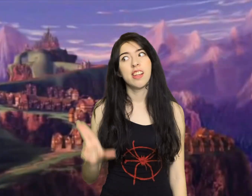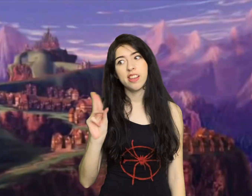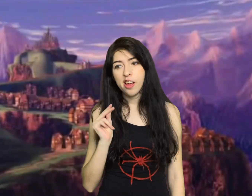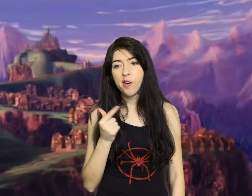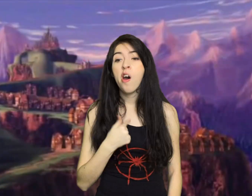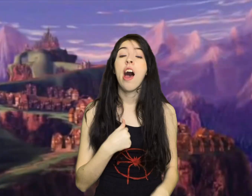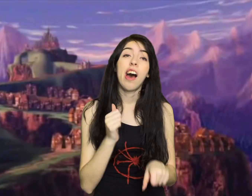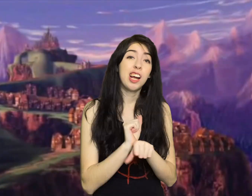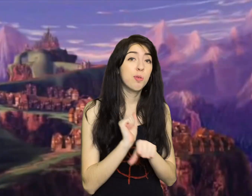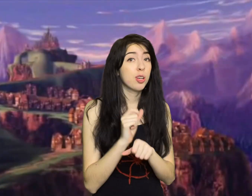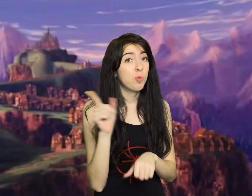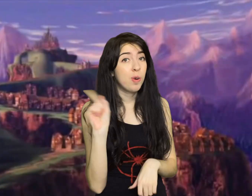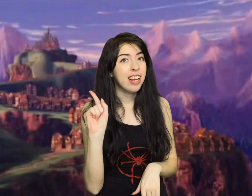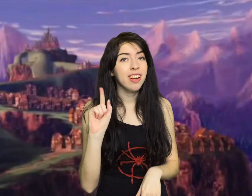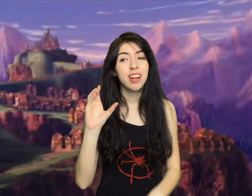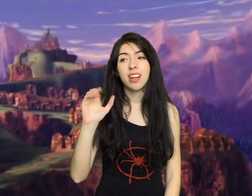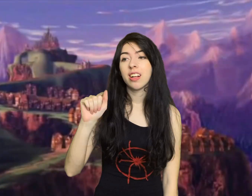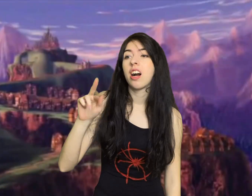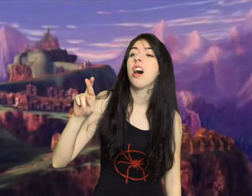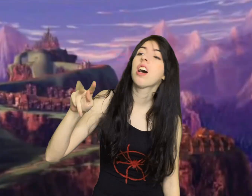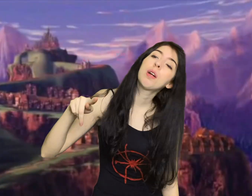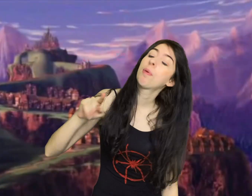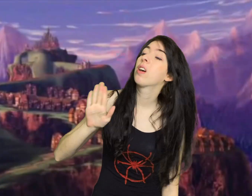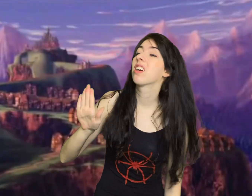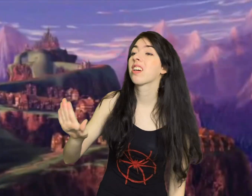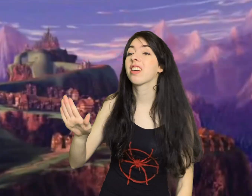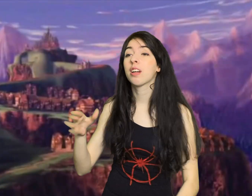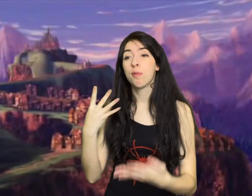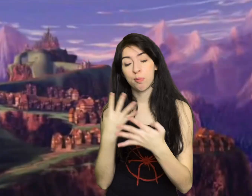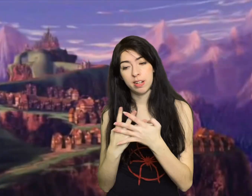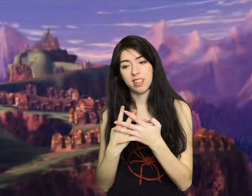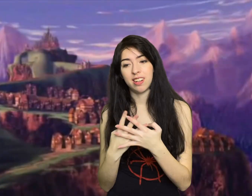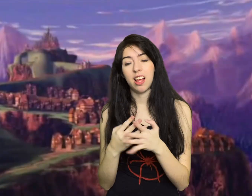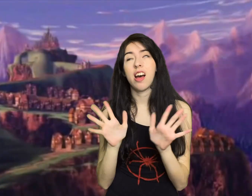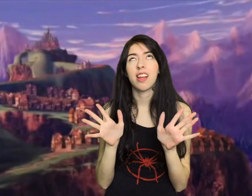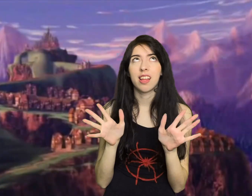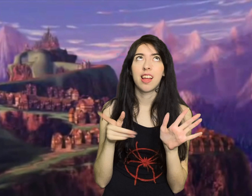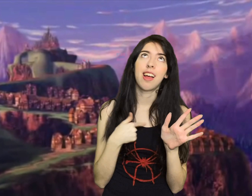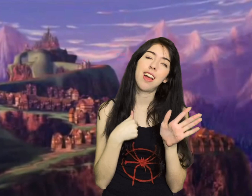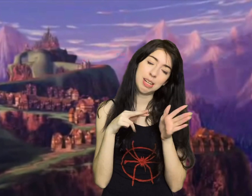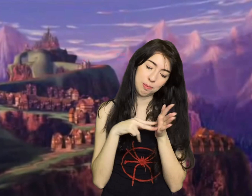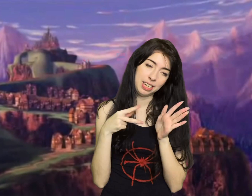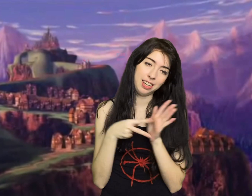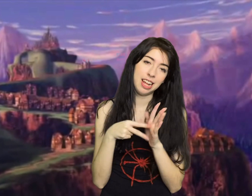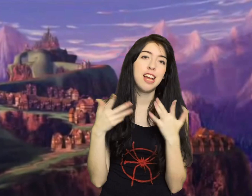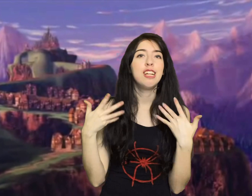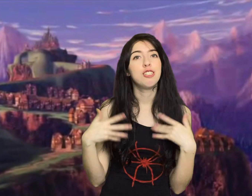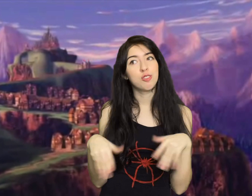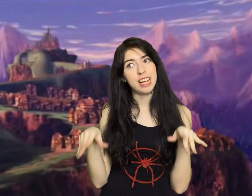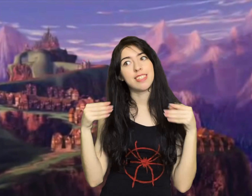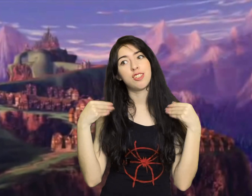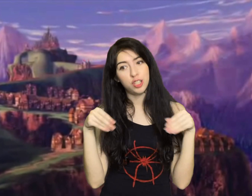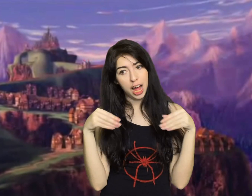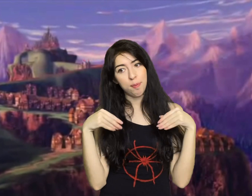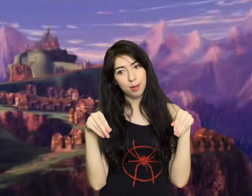NO I WORK WHERE CARP HER PRISON ah I MEAN DRESS SHOP